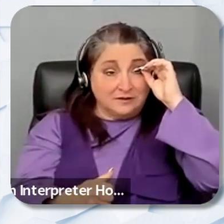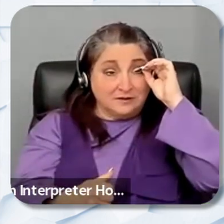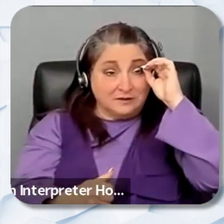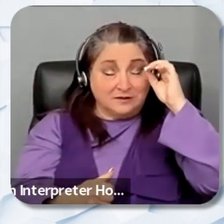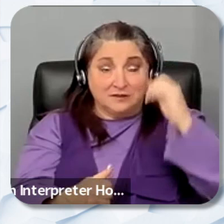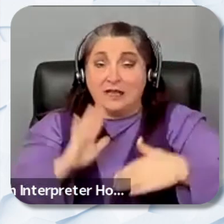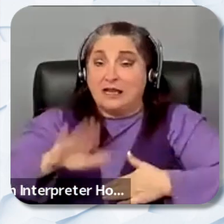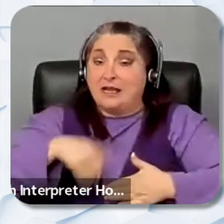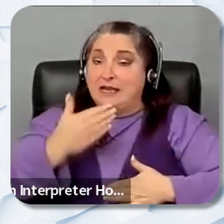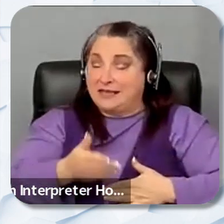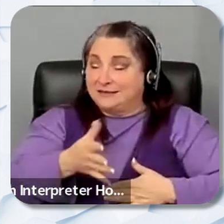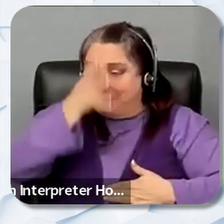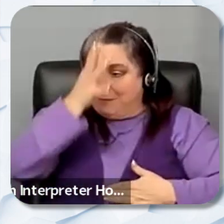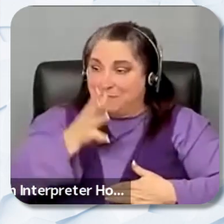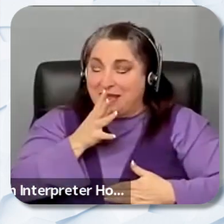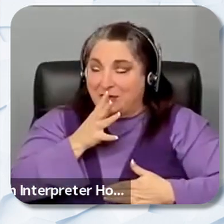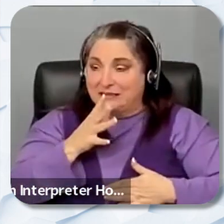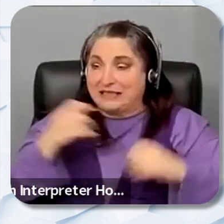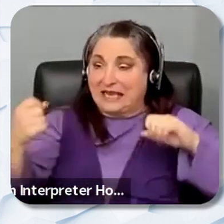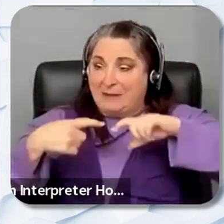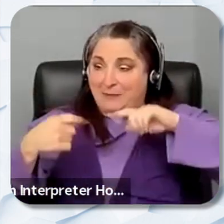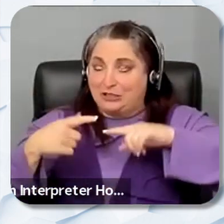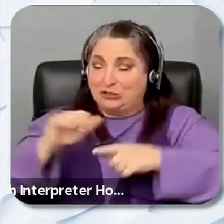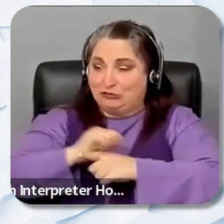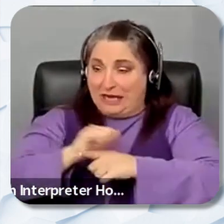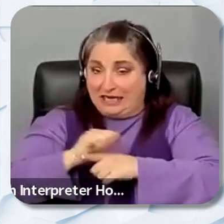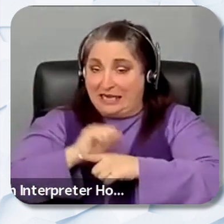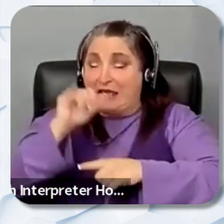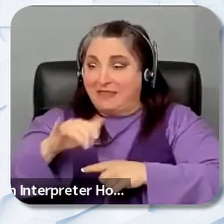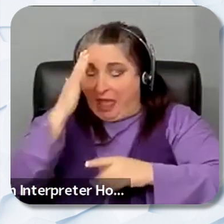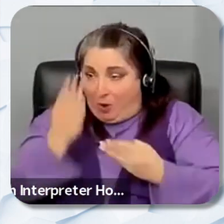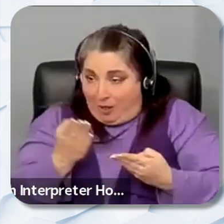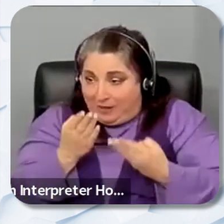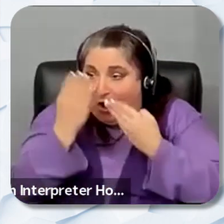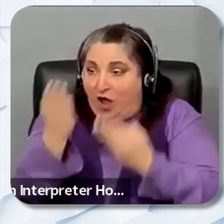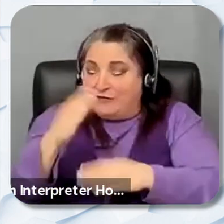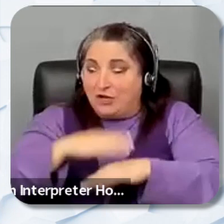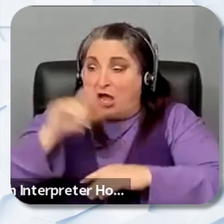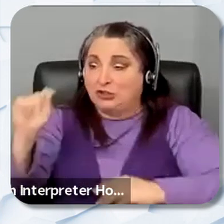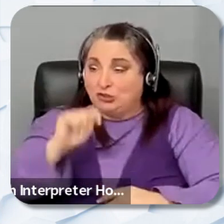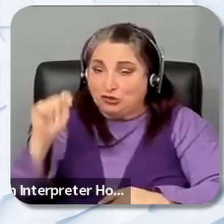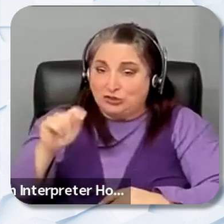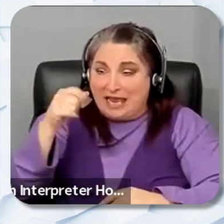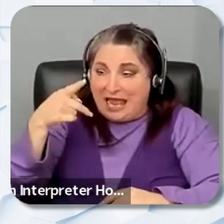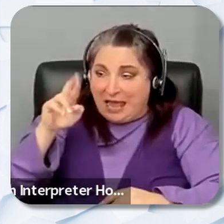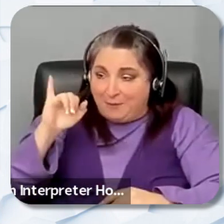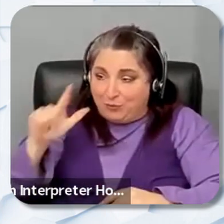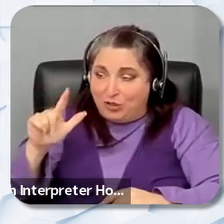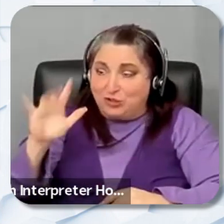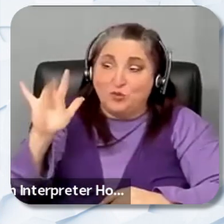input training. The parent input training will be offered on Tuesday, April 25th. This